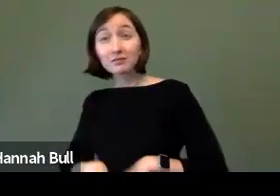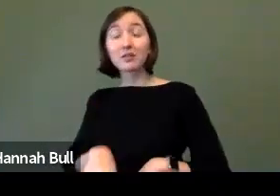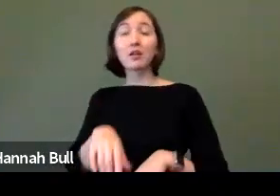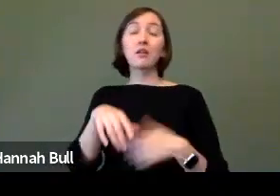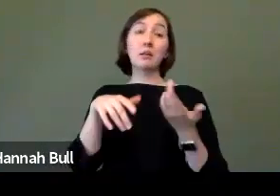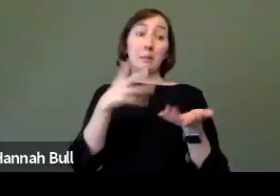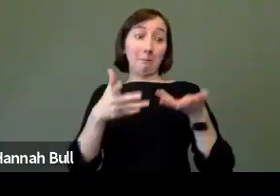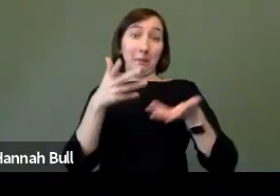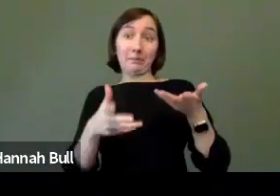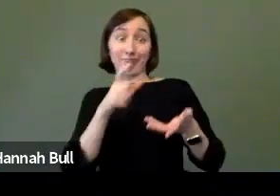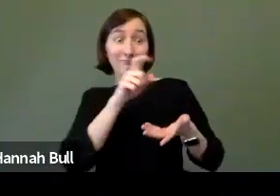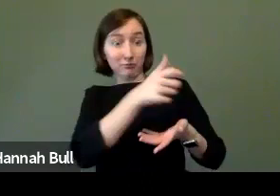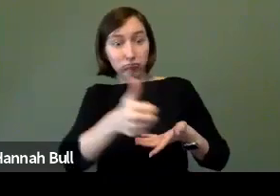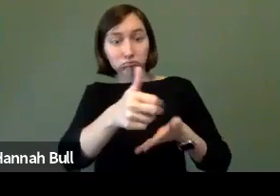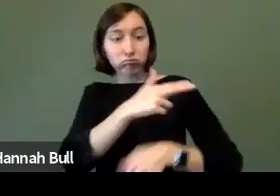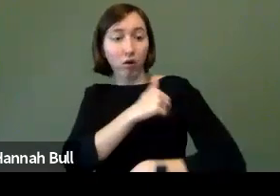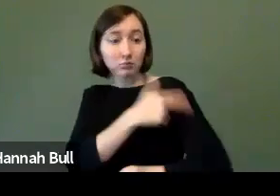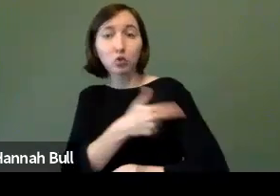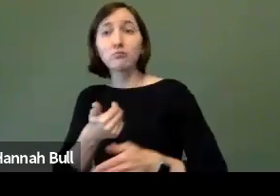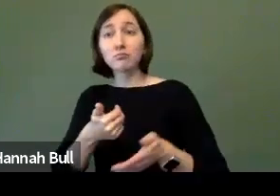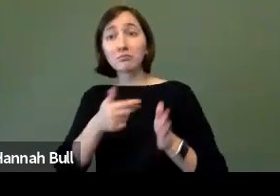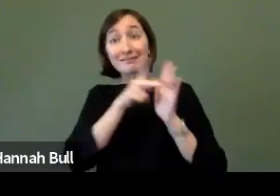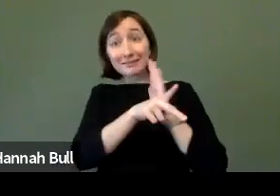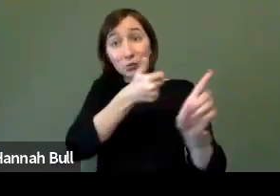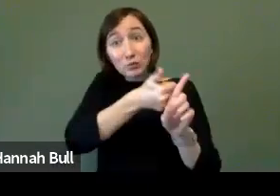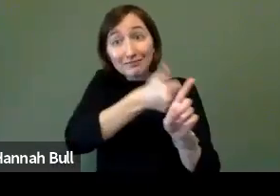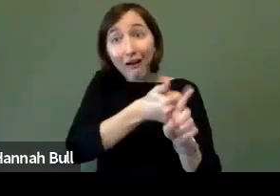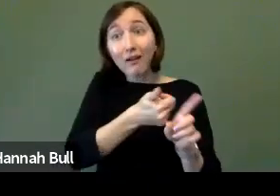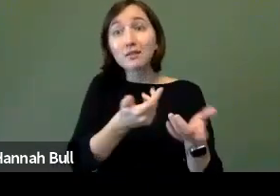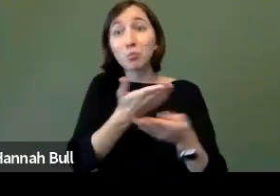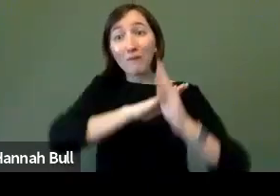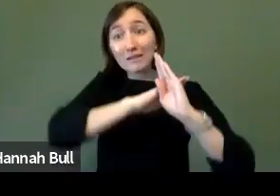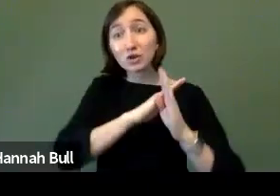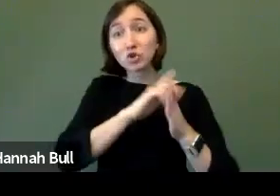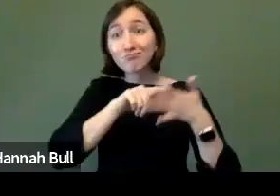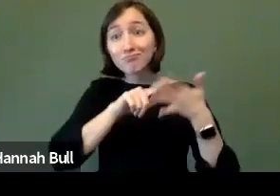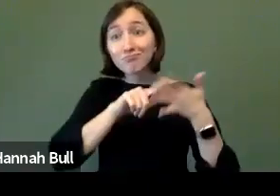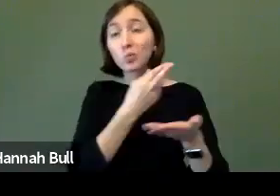and also information for recovering from COVID-19 and ending home isolation